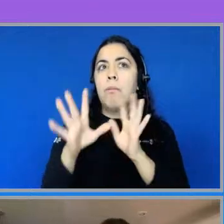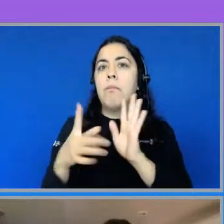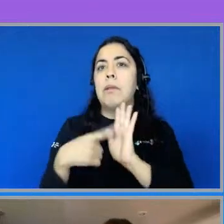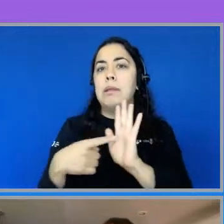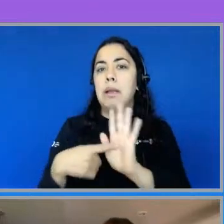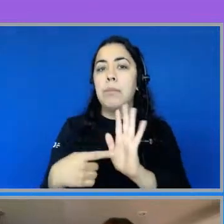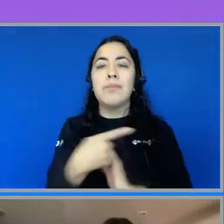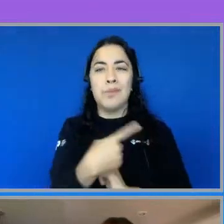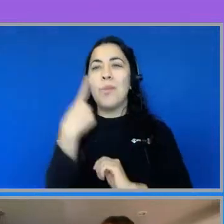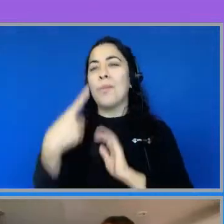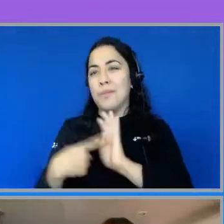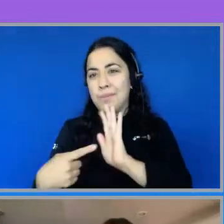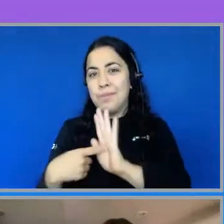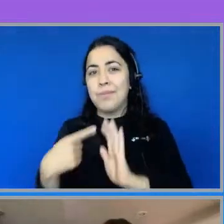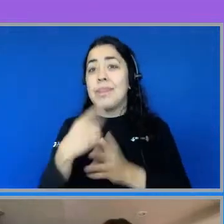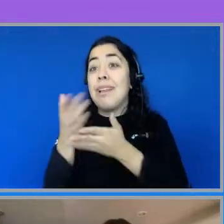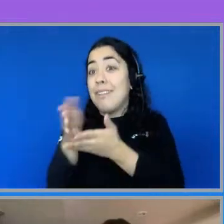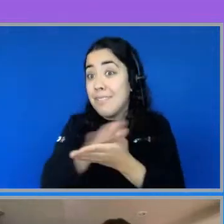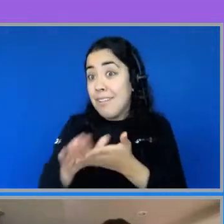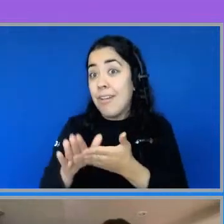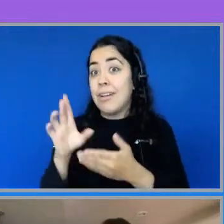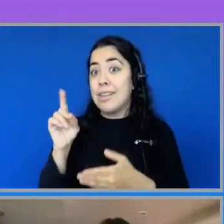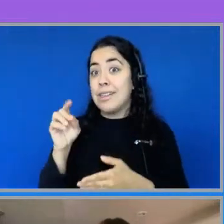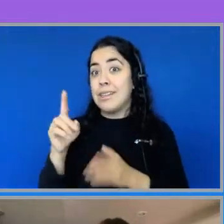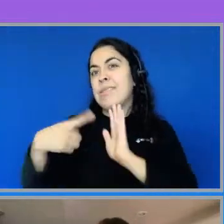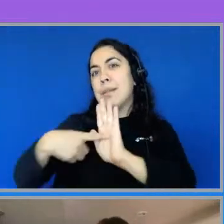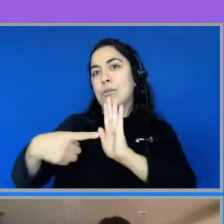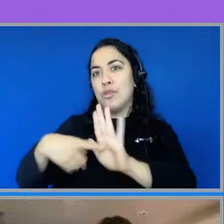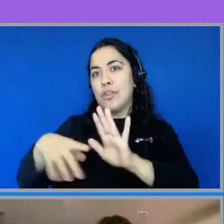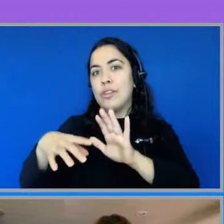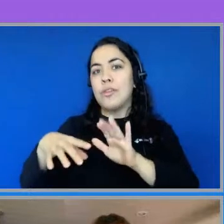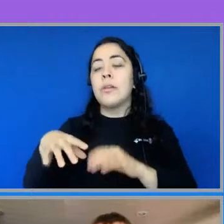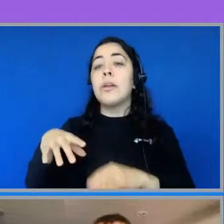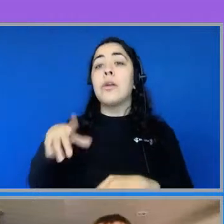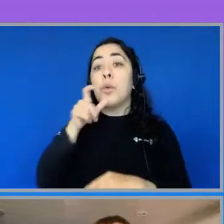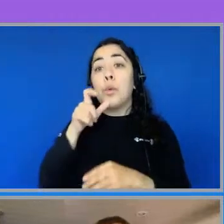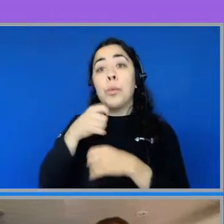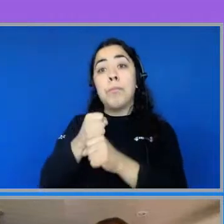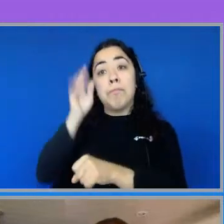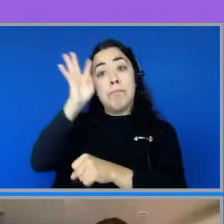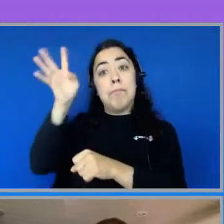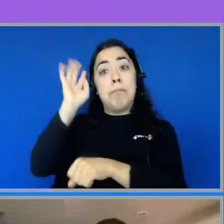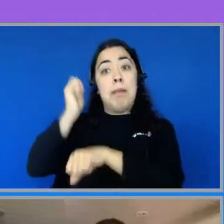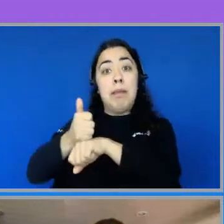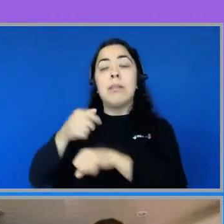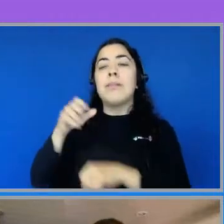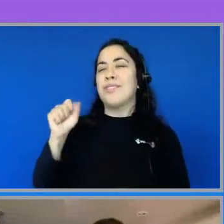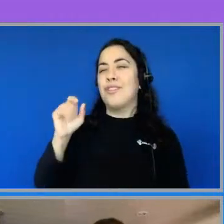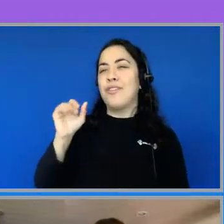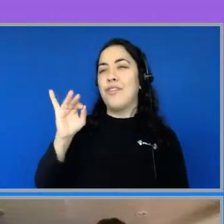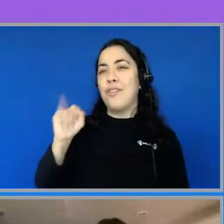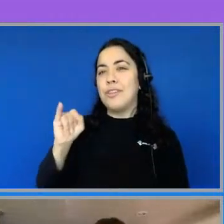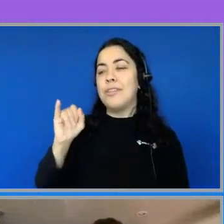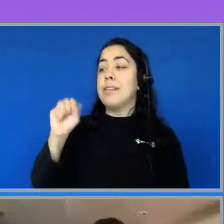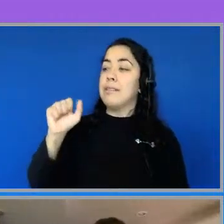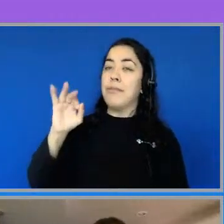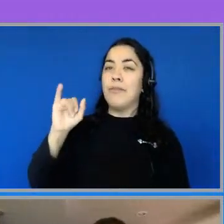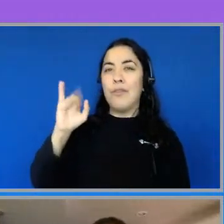is one of them. This is one of the really nice demos that the